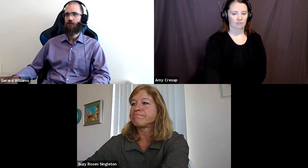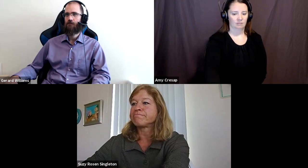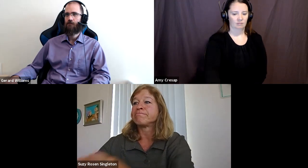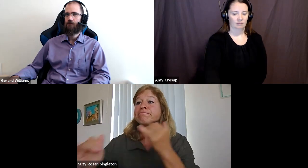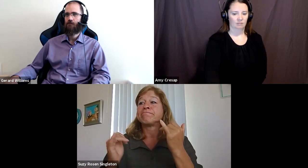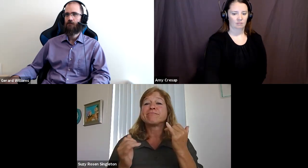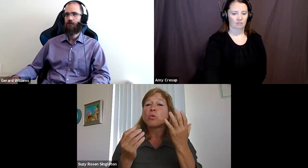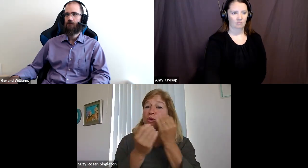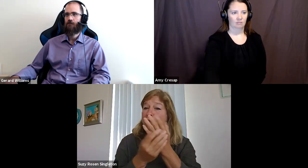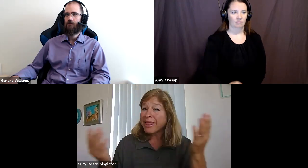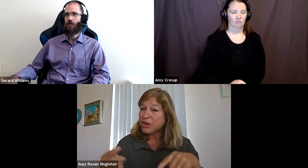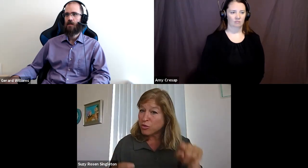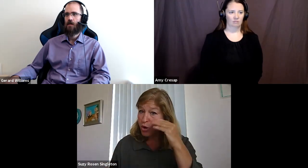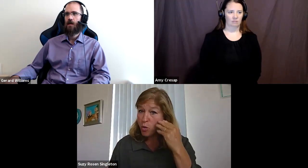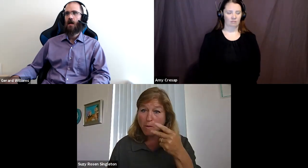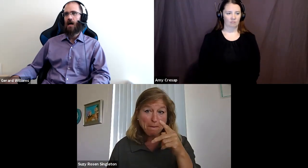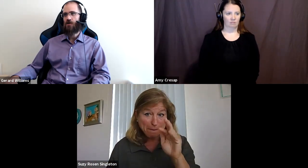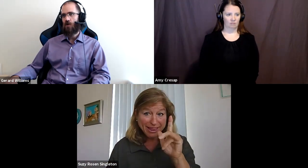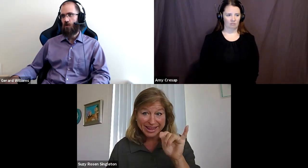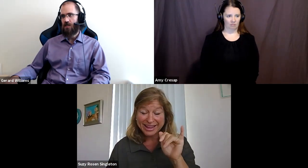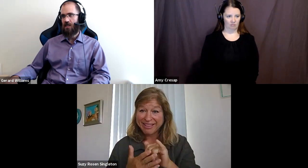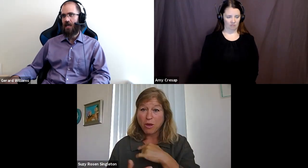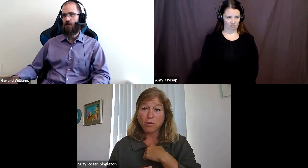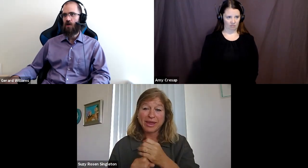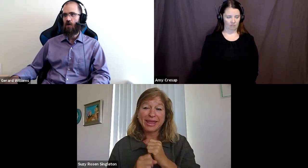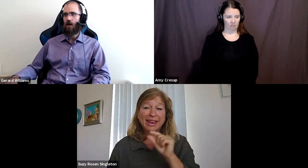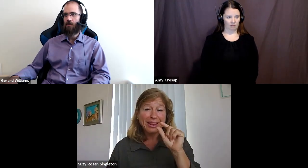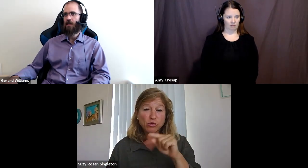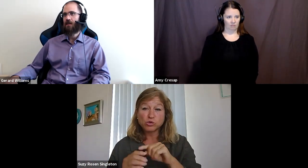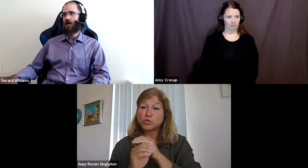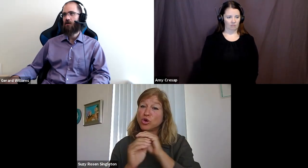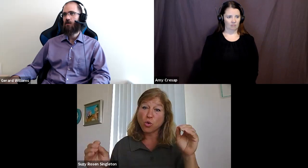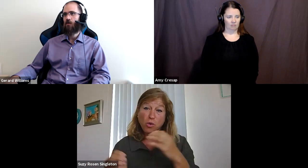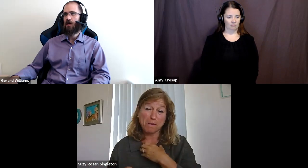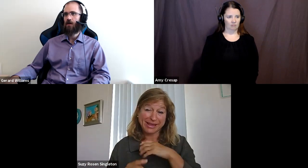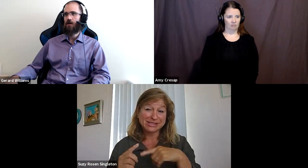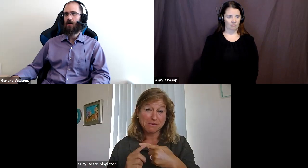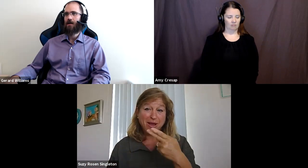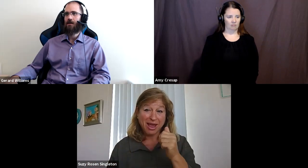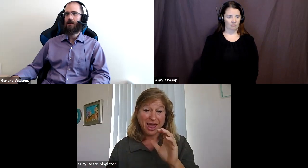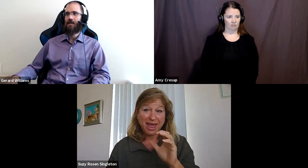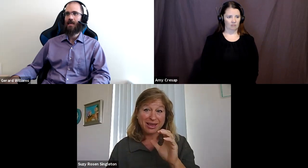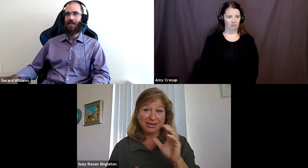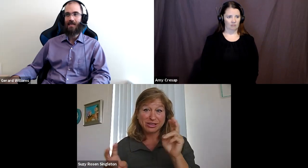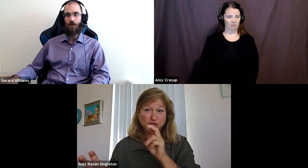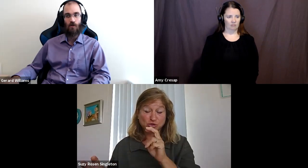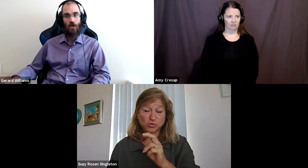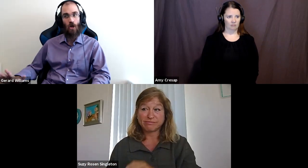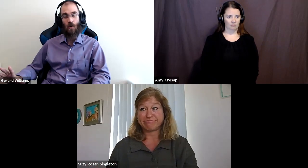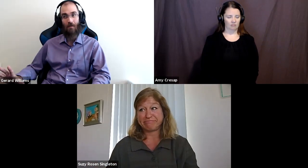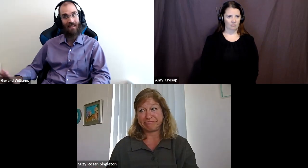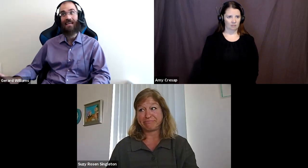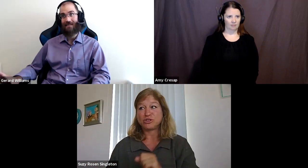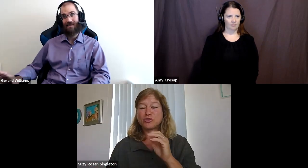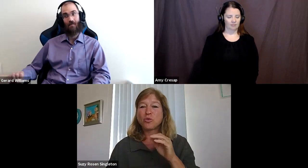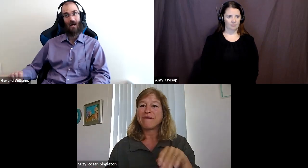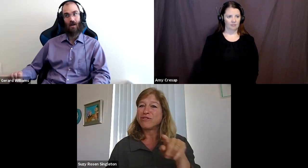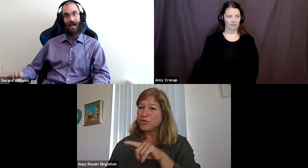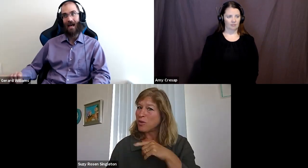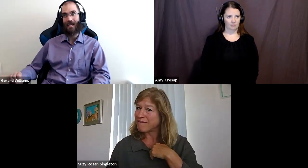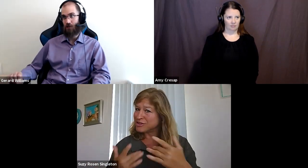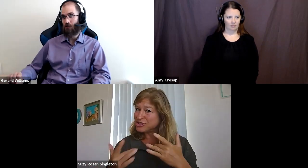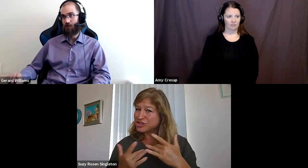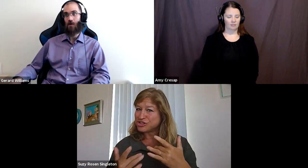I do also want to let you know publicly that we get little to no complaints about HAC issues,